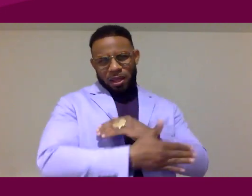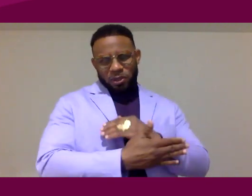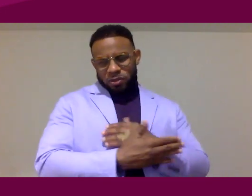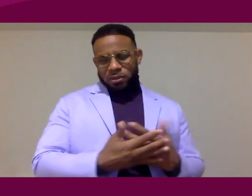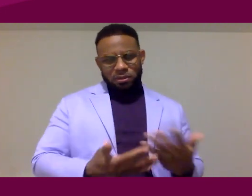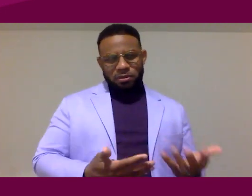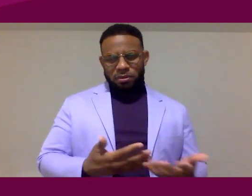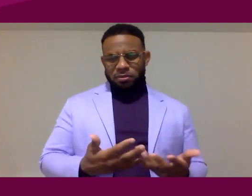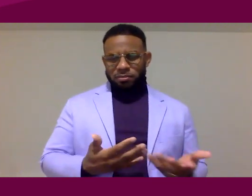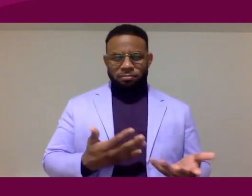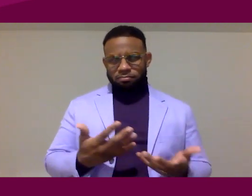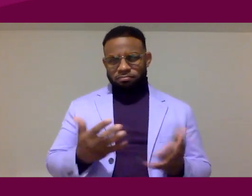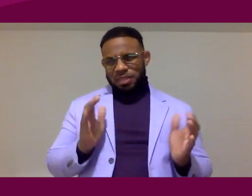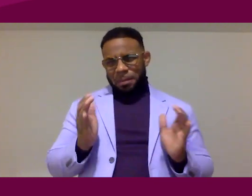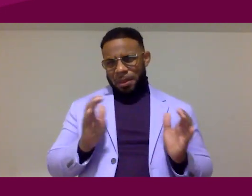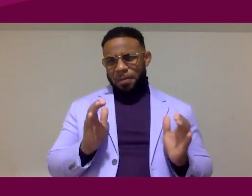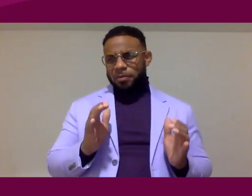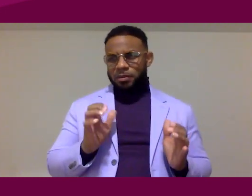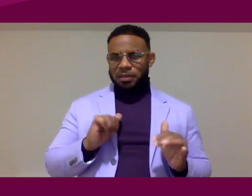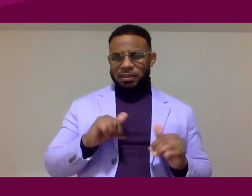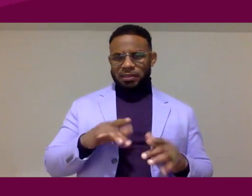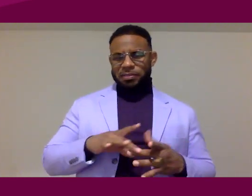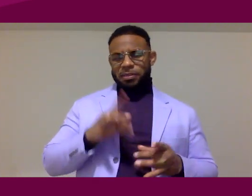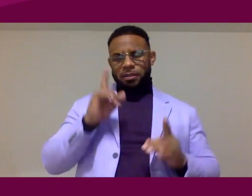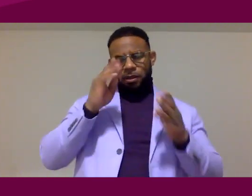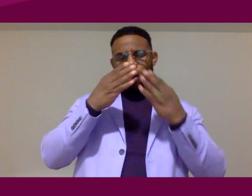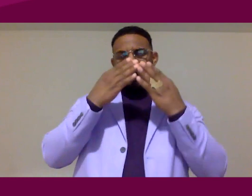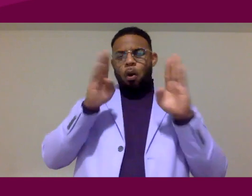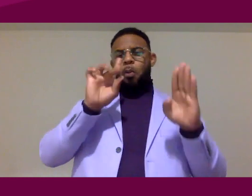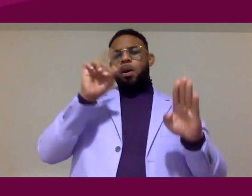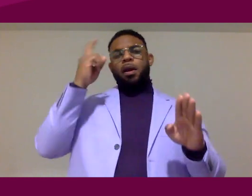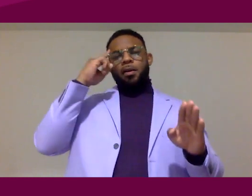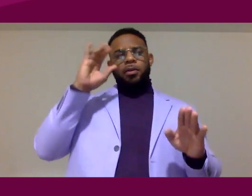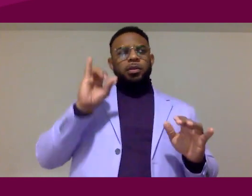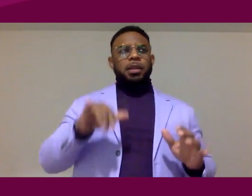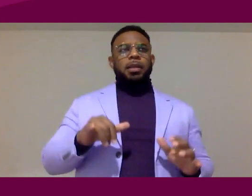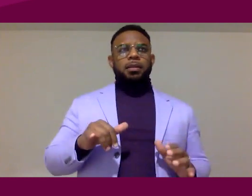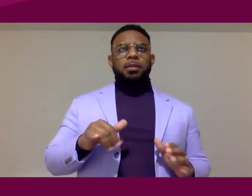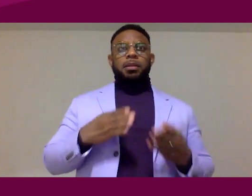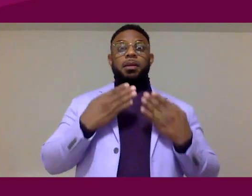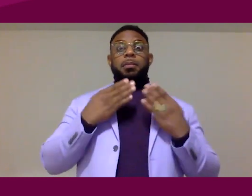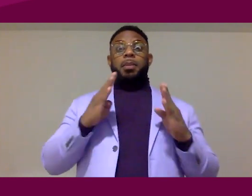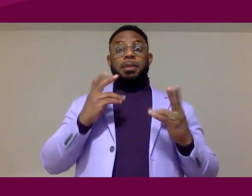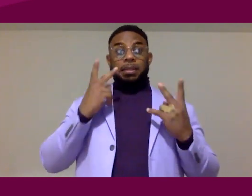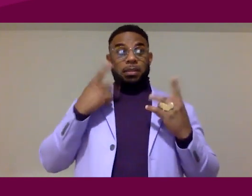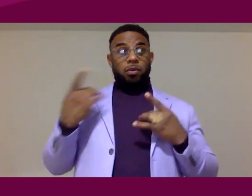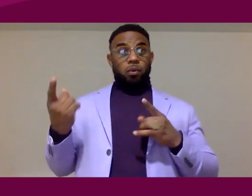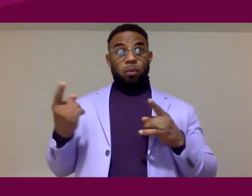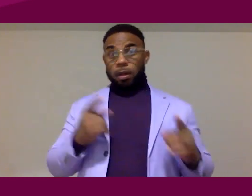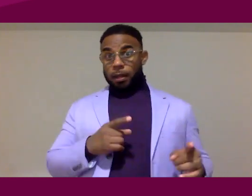And they're in the spirit of open government so that the public can see what's going on